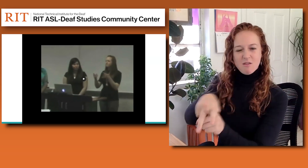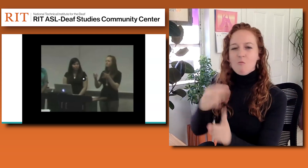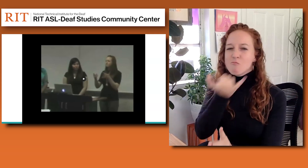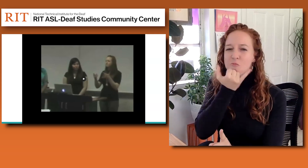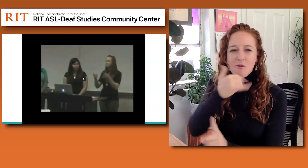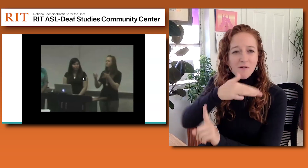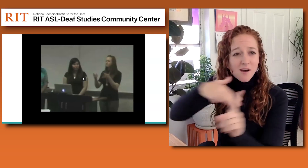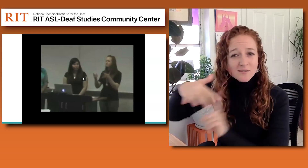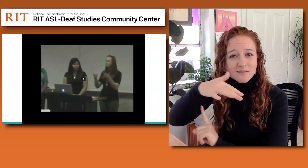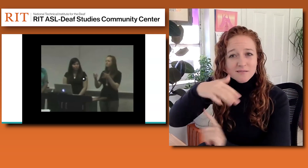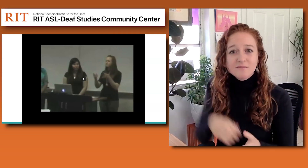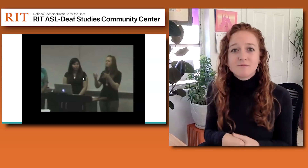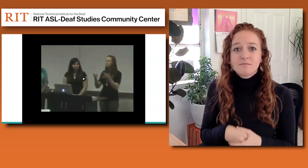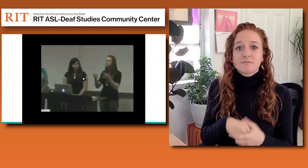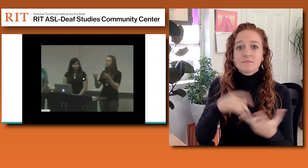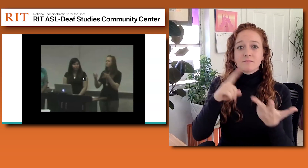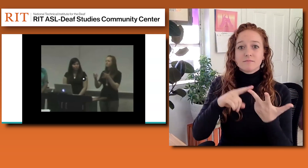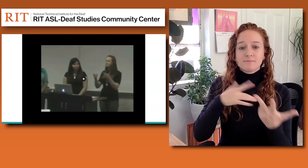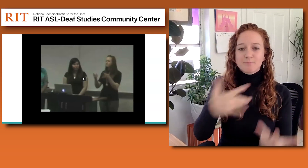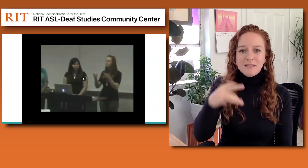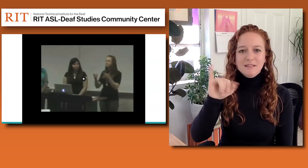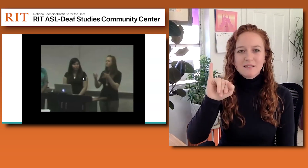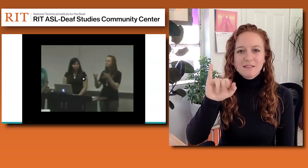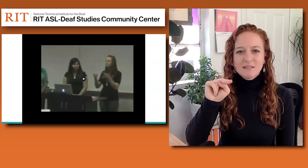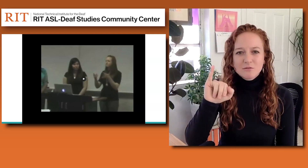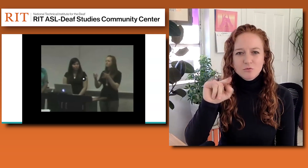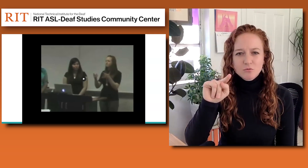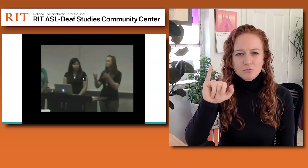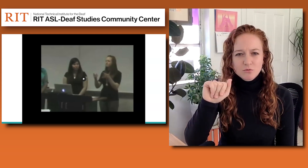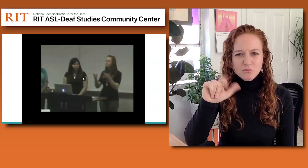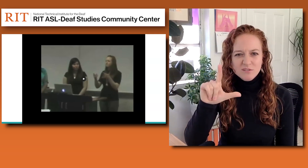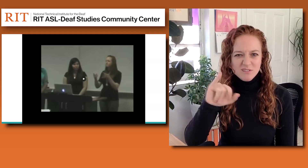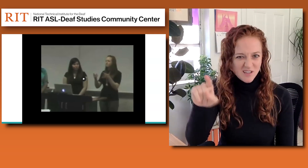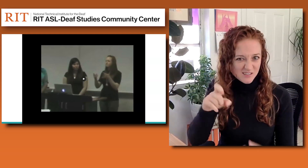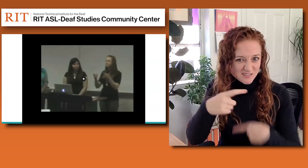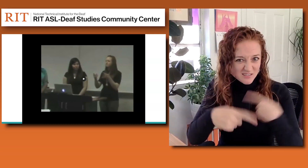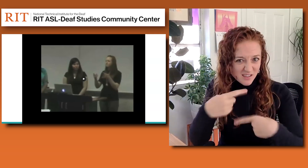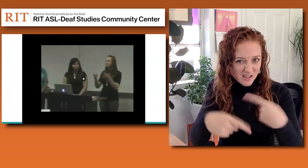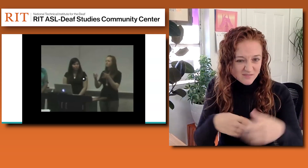um, and I'm using signs that are not contextually accurate.